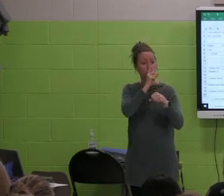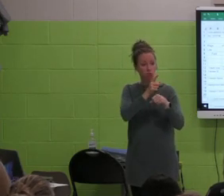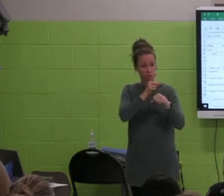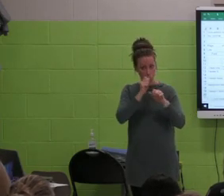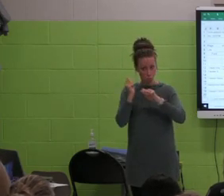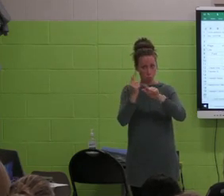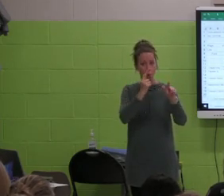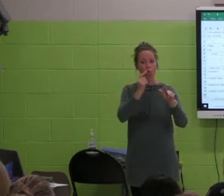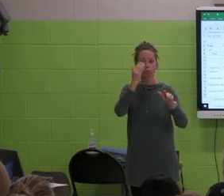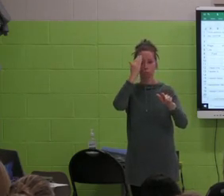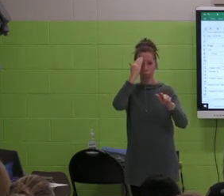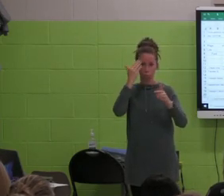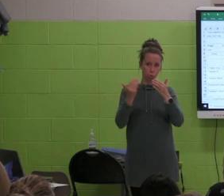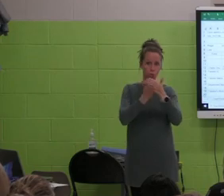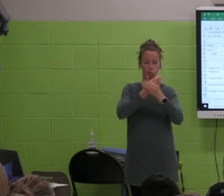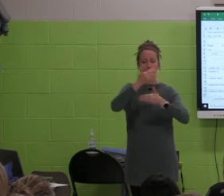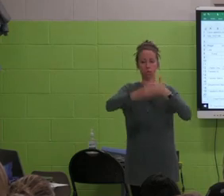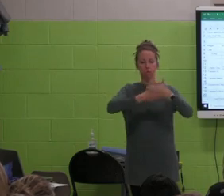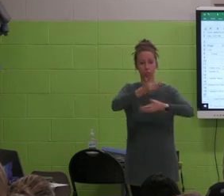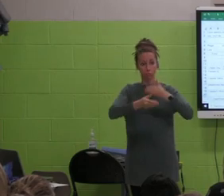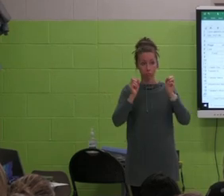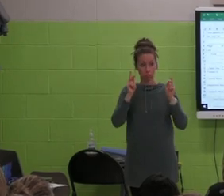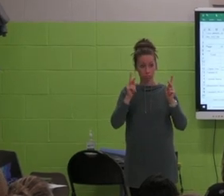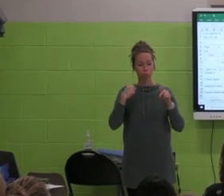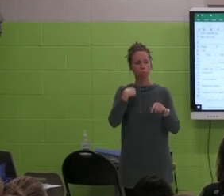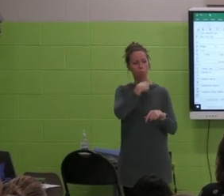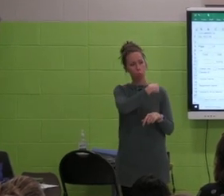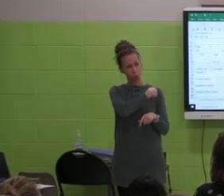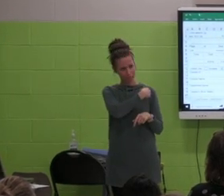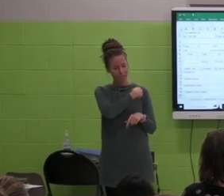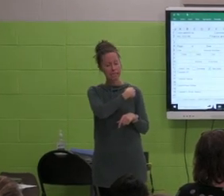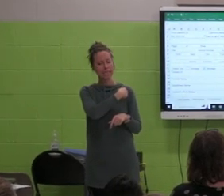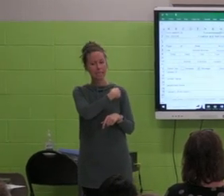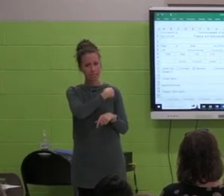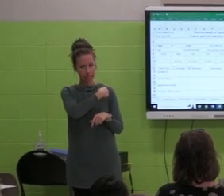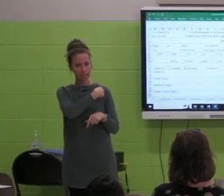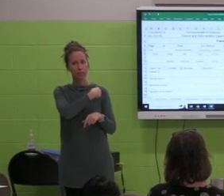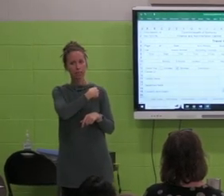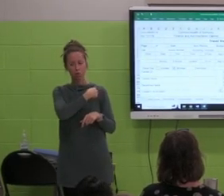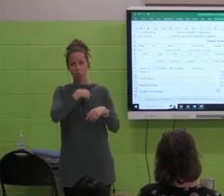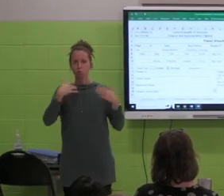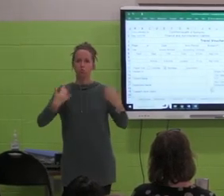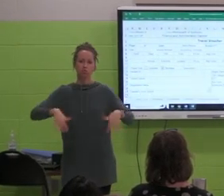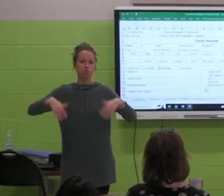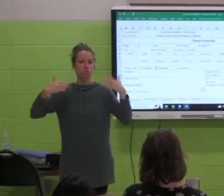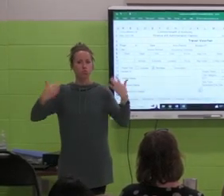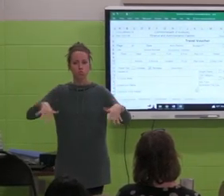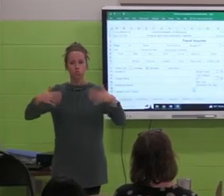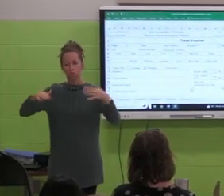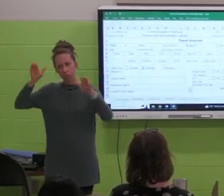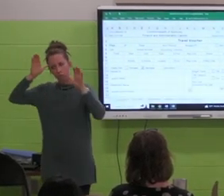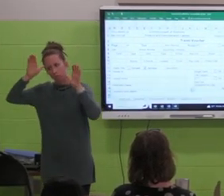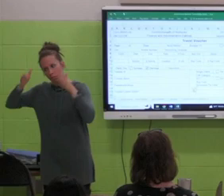going to do things all right we have been we've been hot and heavy on trying to to get invoices